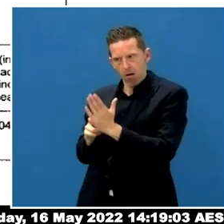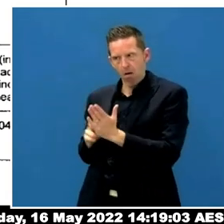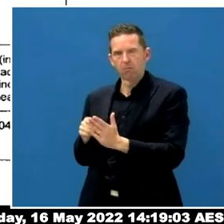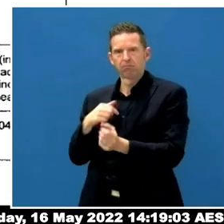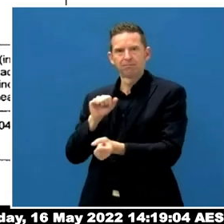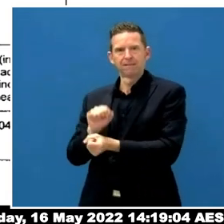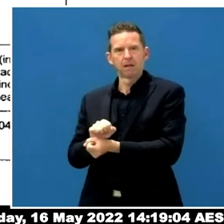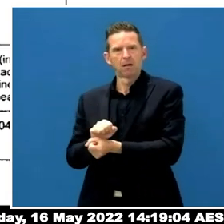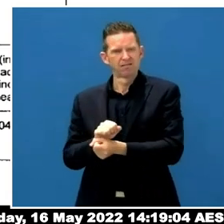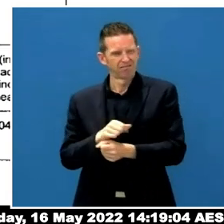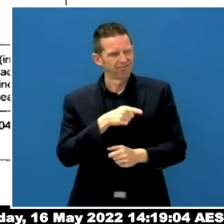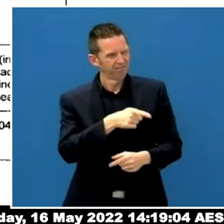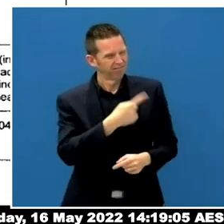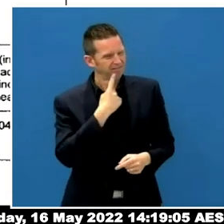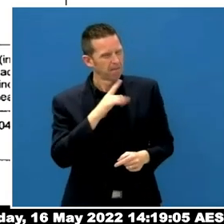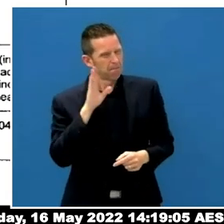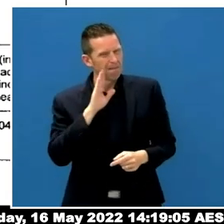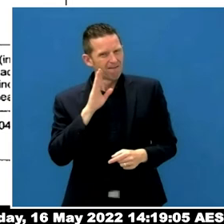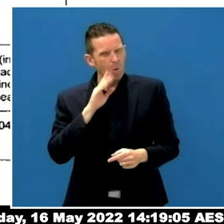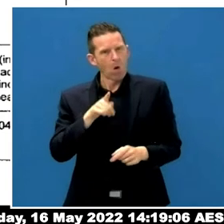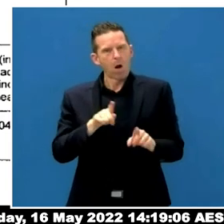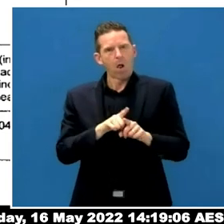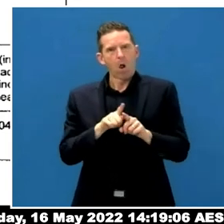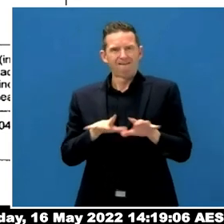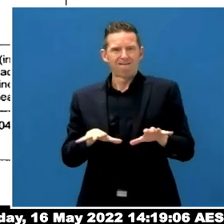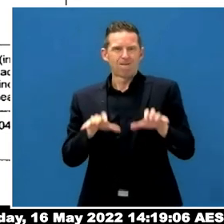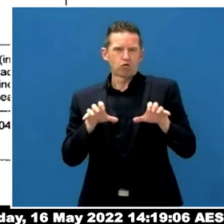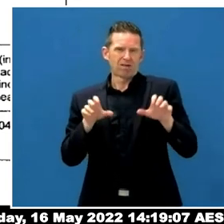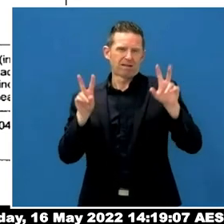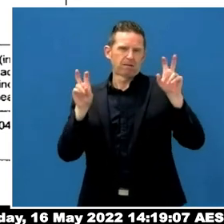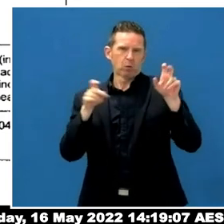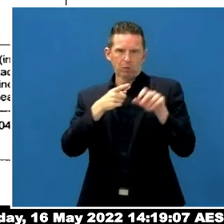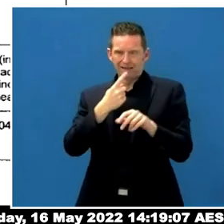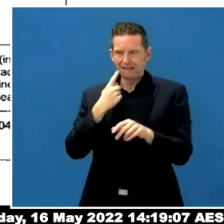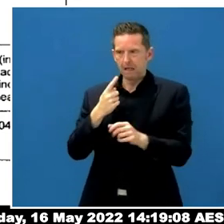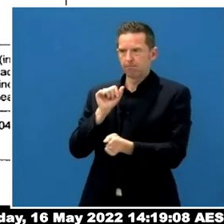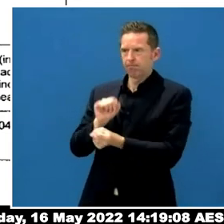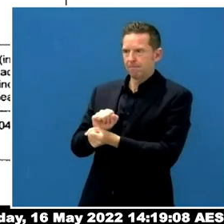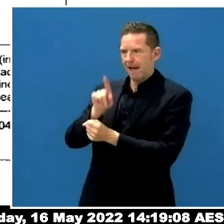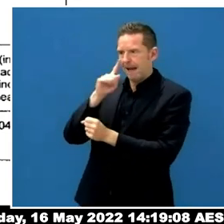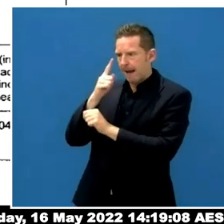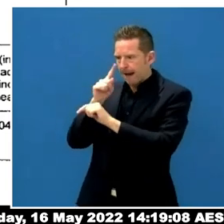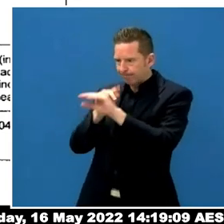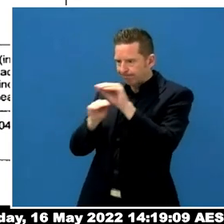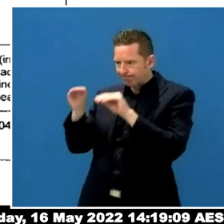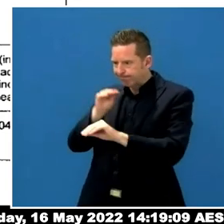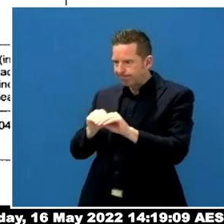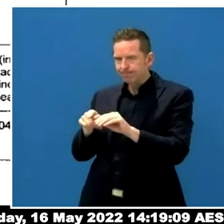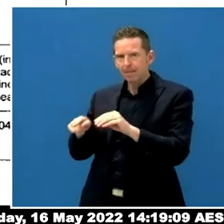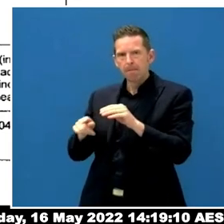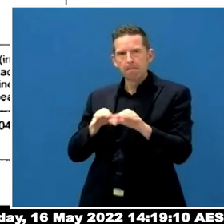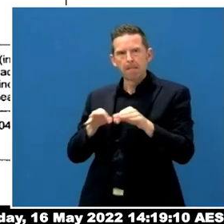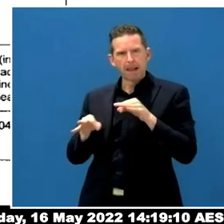to in your statement happened, or was put to you, during the time you kept Simon at home